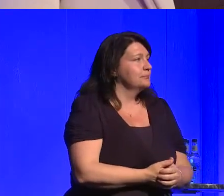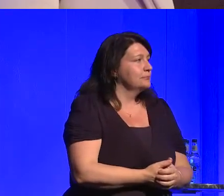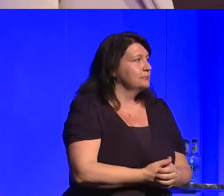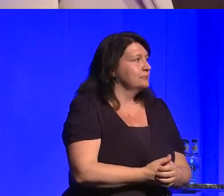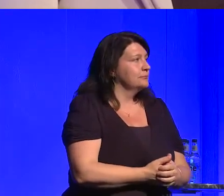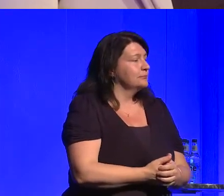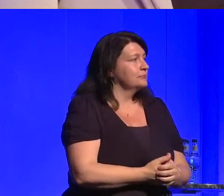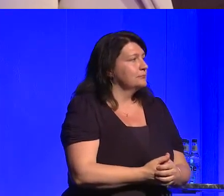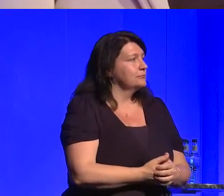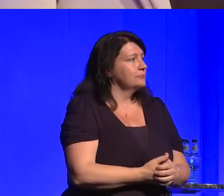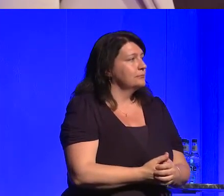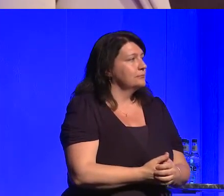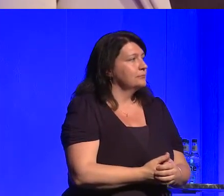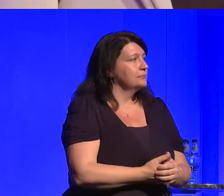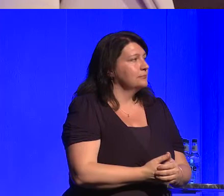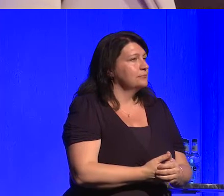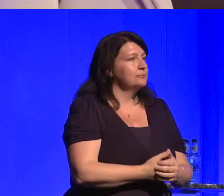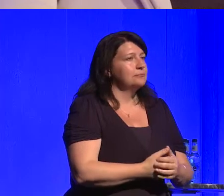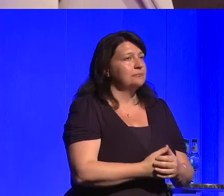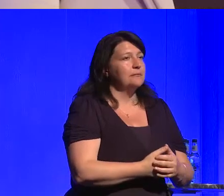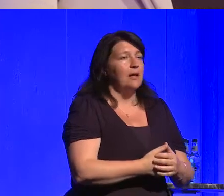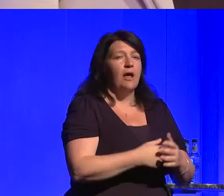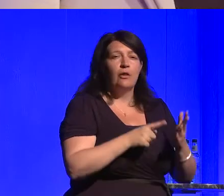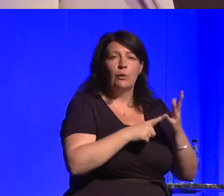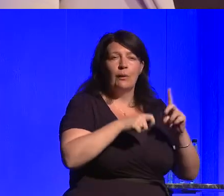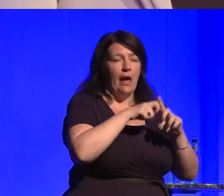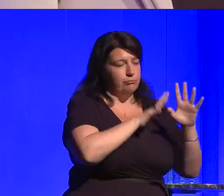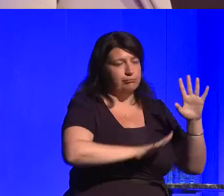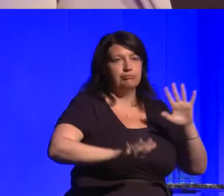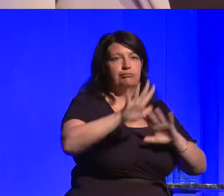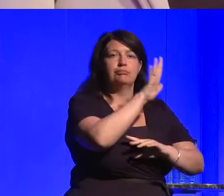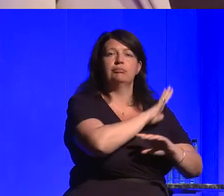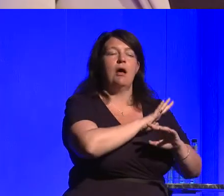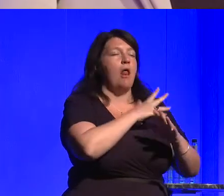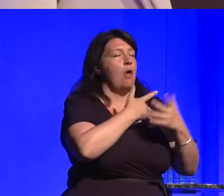There is lots of expertise across the country, in lots of different place -- in the voluntary